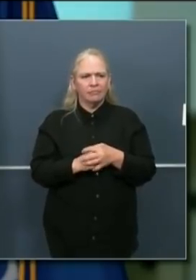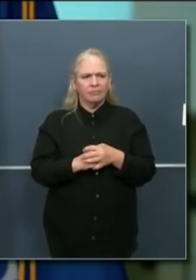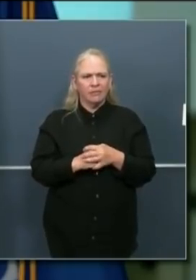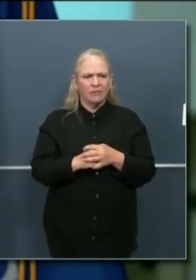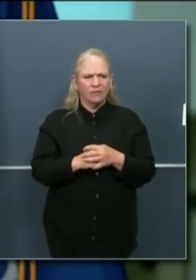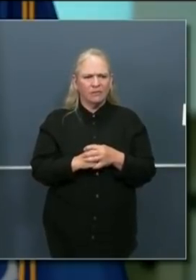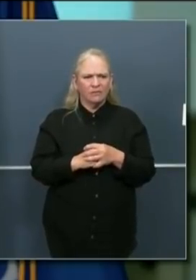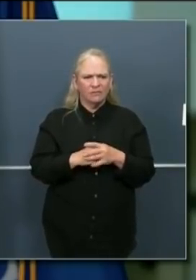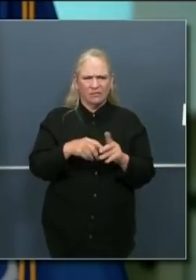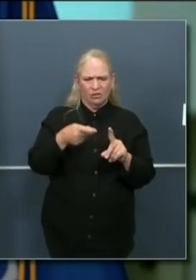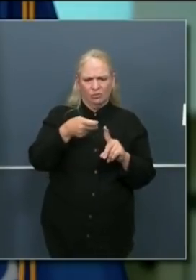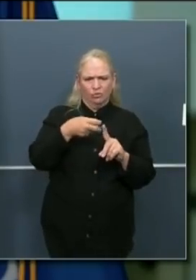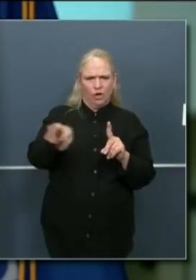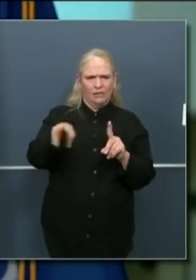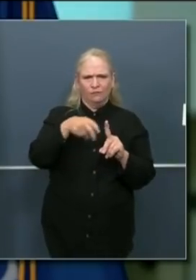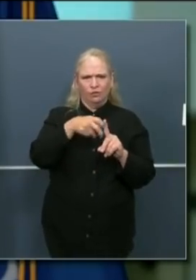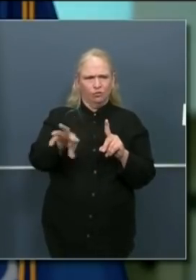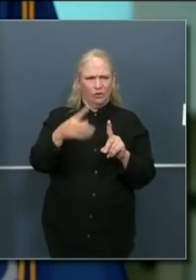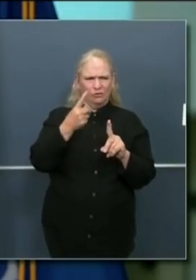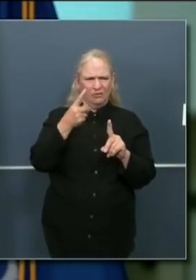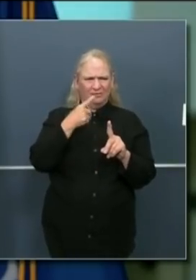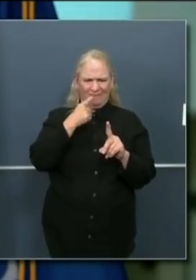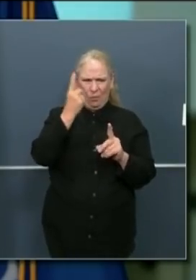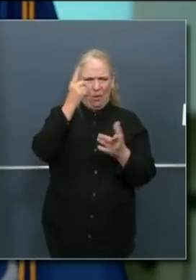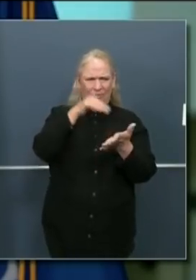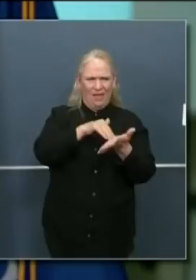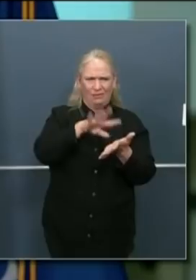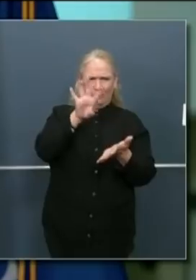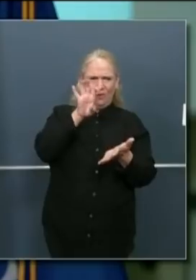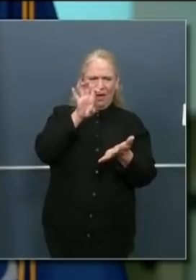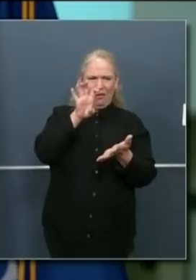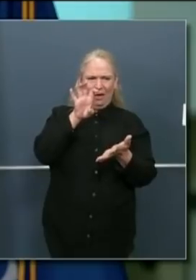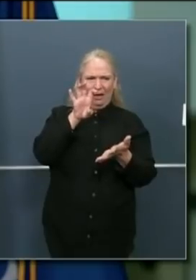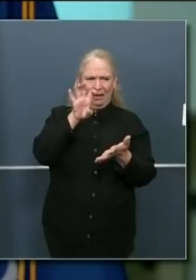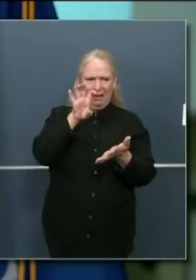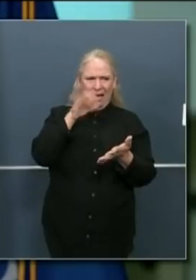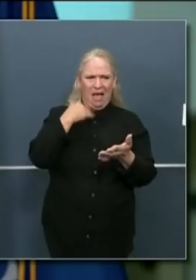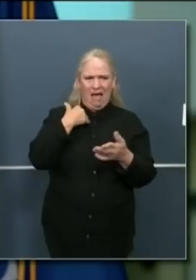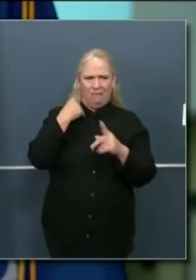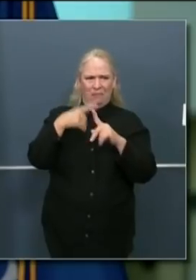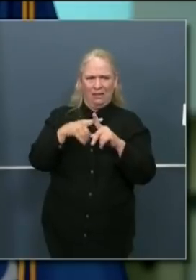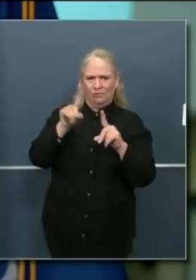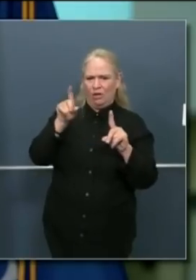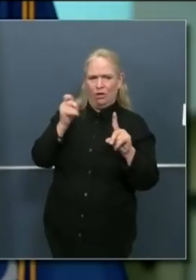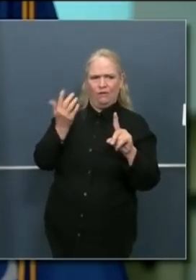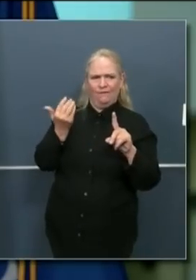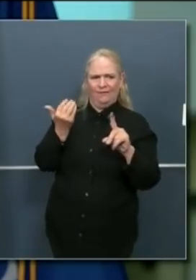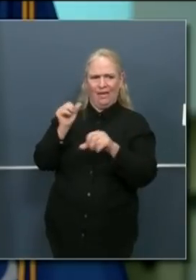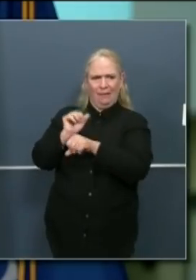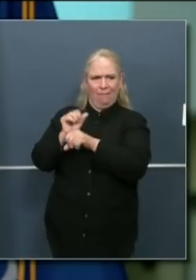MORE INFORMATION TO YOU. MY QUESTION IS ABOUT SAN QUENTIN.